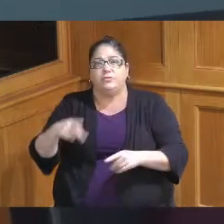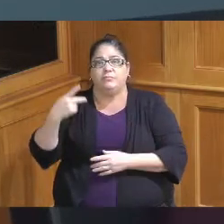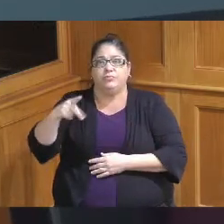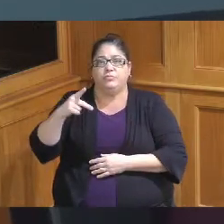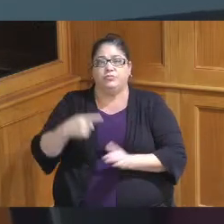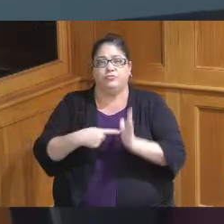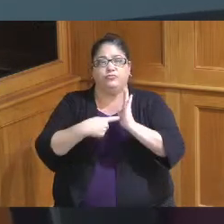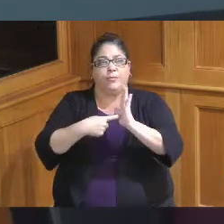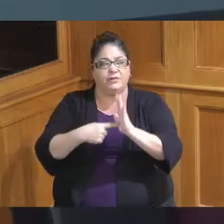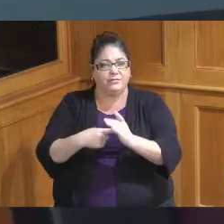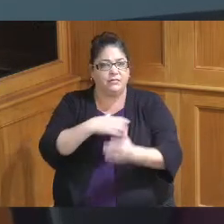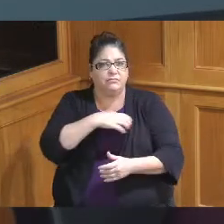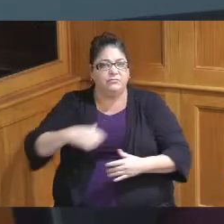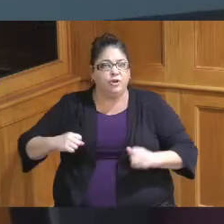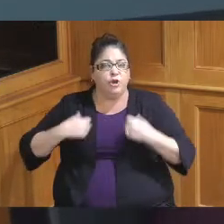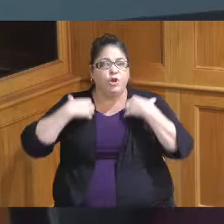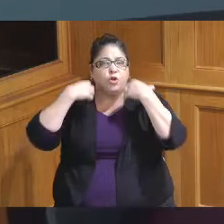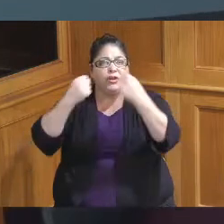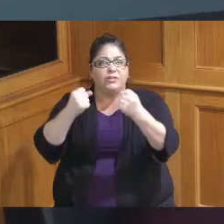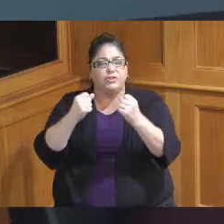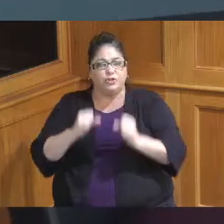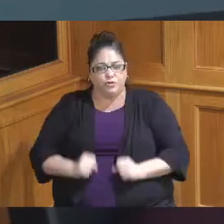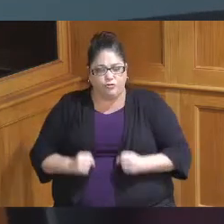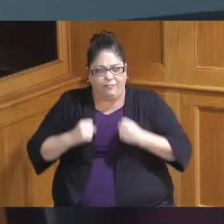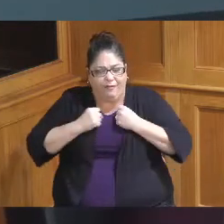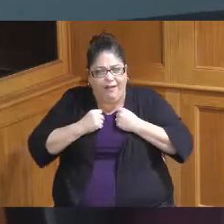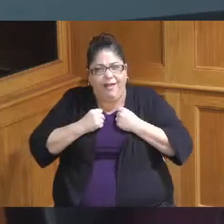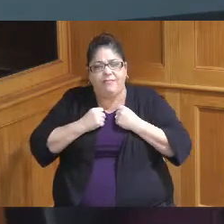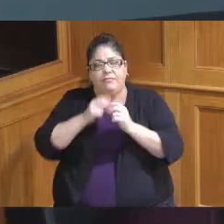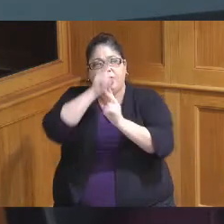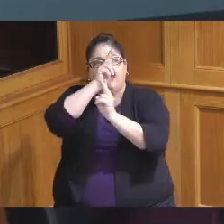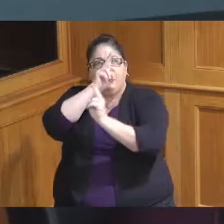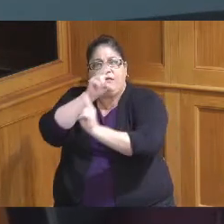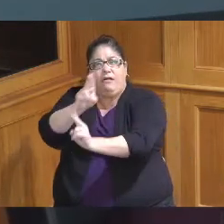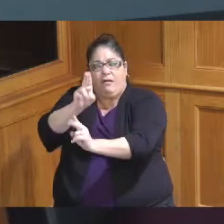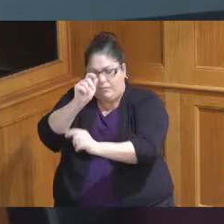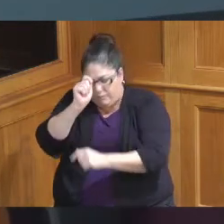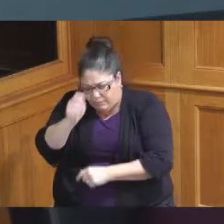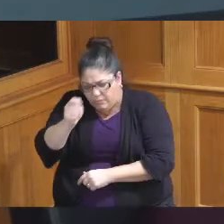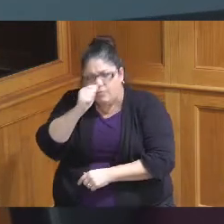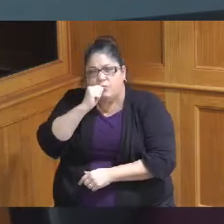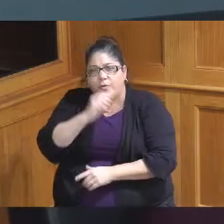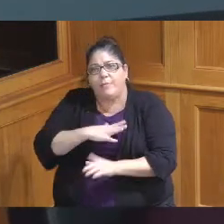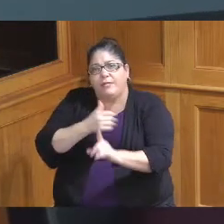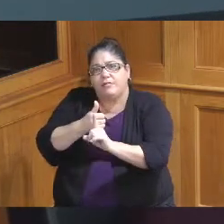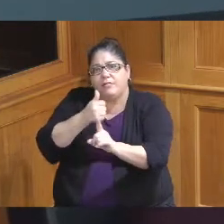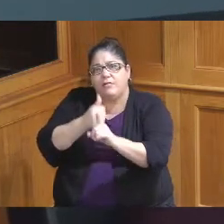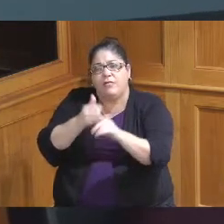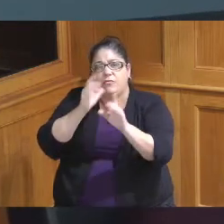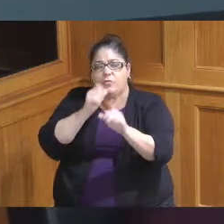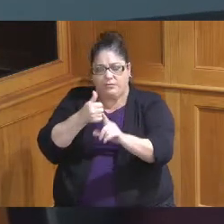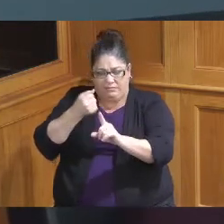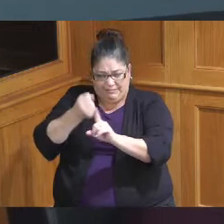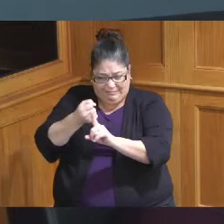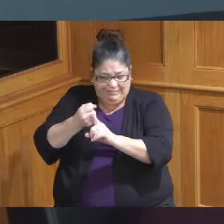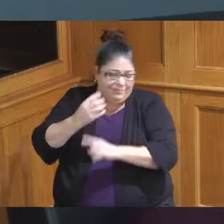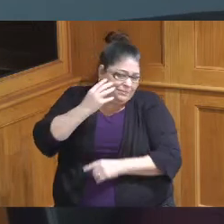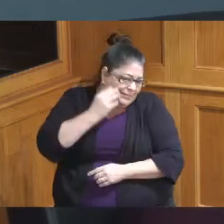courage survival and honor of women who continue to move forward even though those they trusted